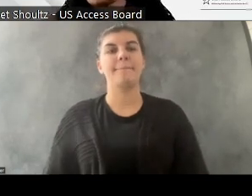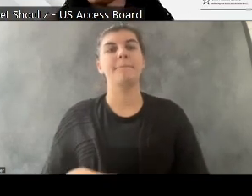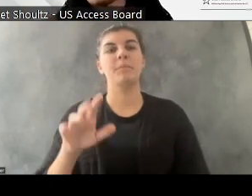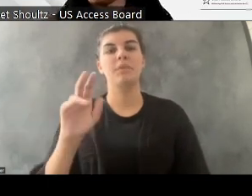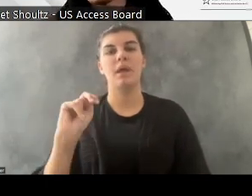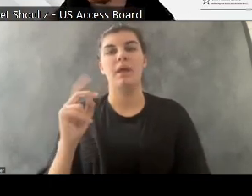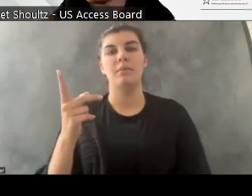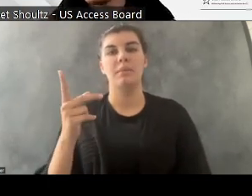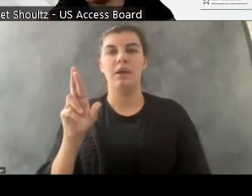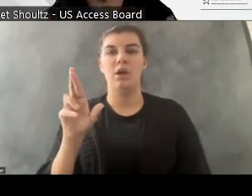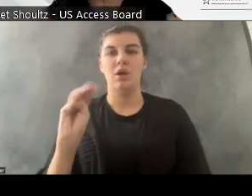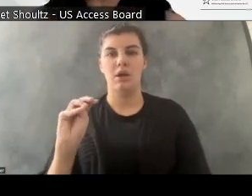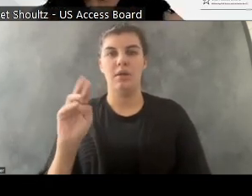In the NPRM, at